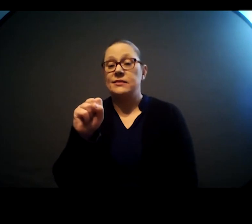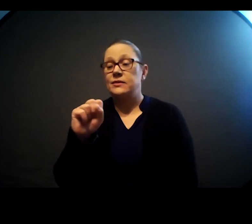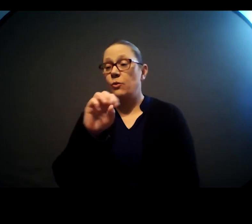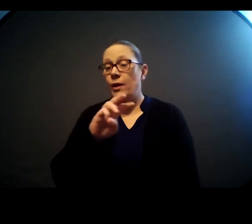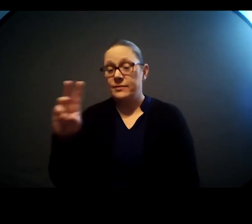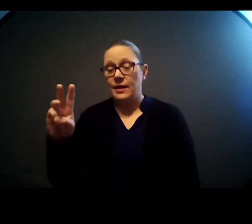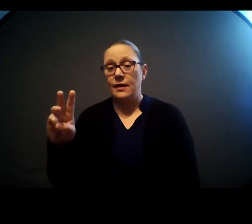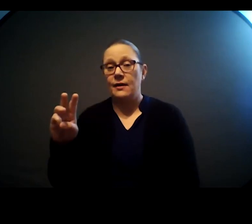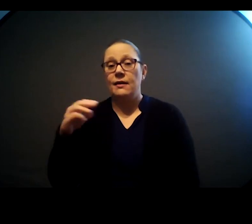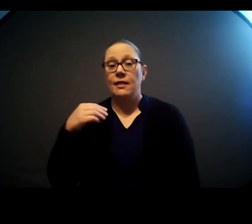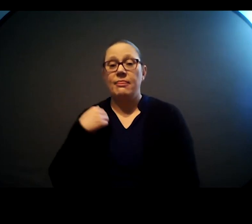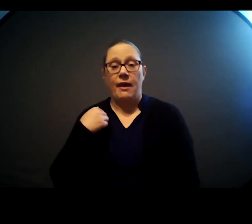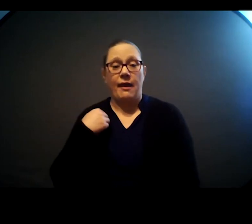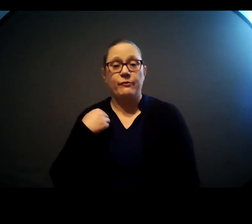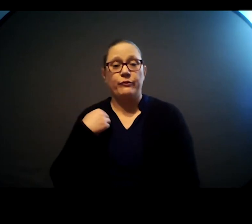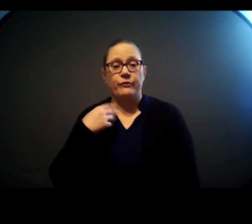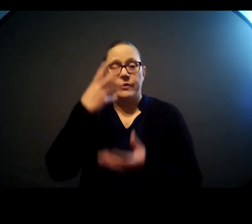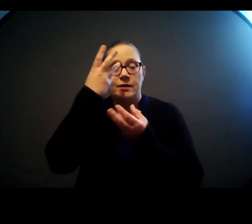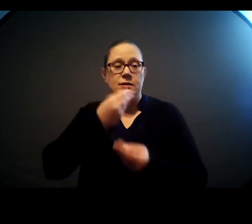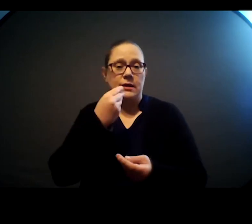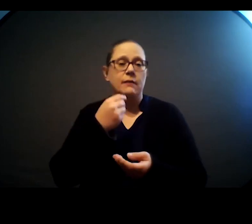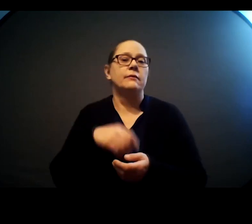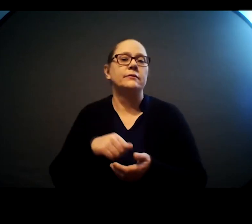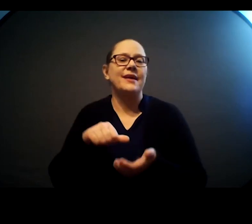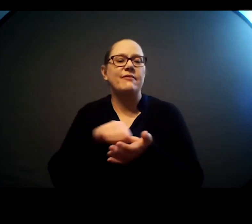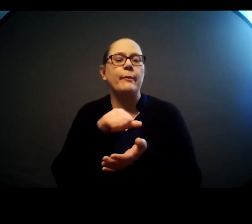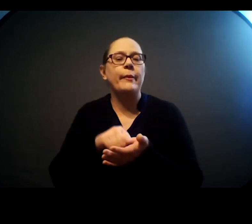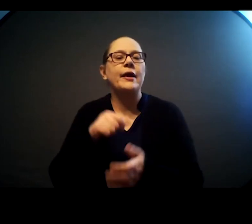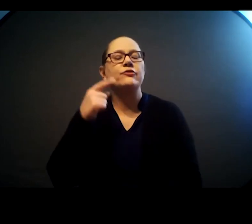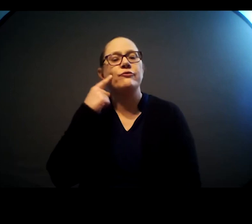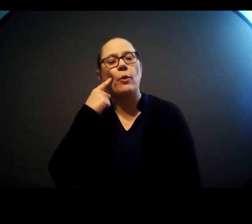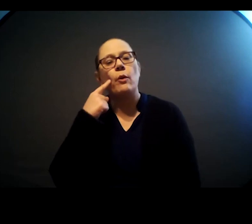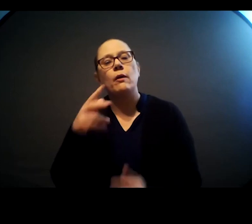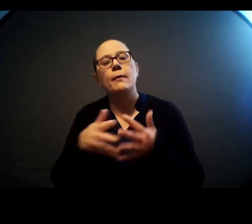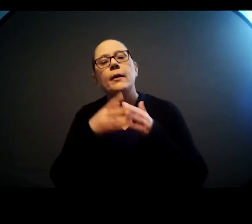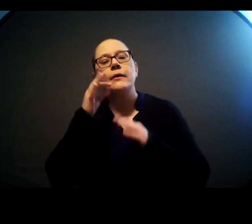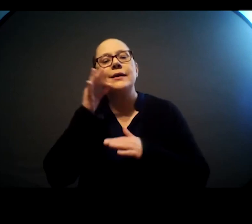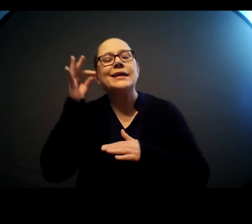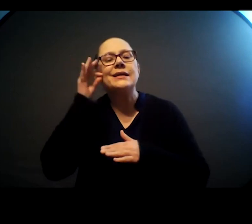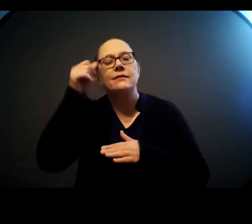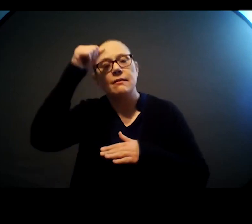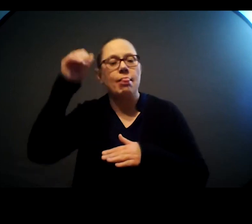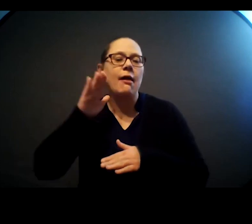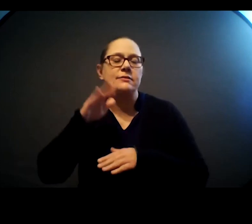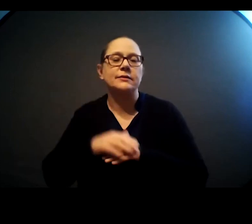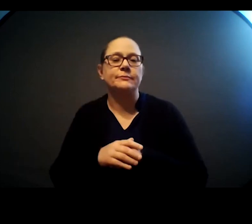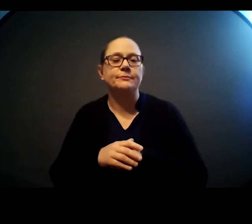Alaska native page and you can identify some case examples where this is being done effectively.